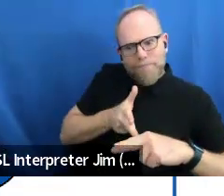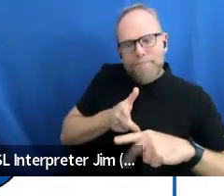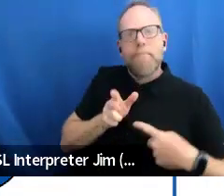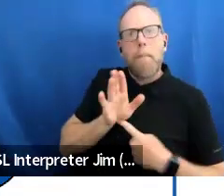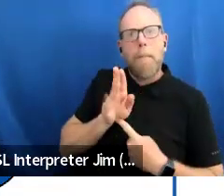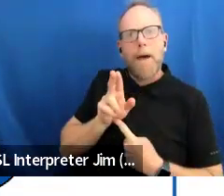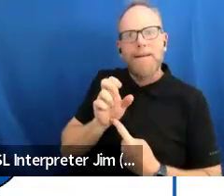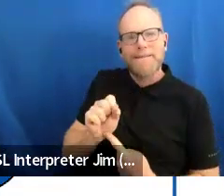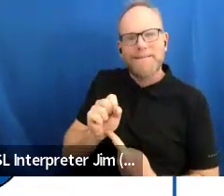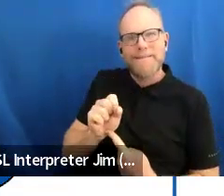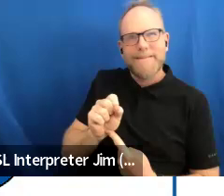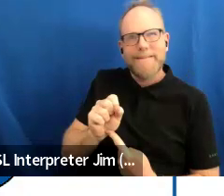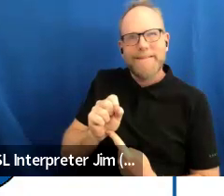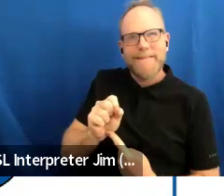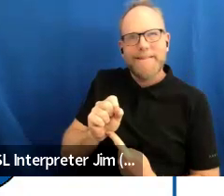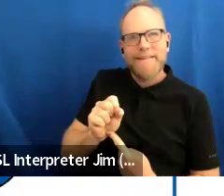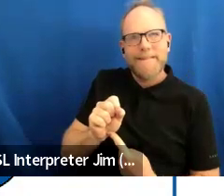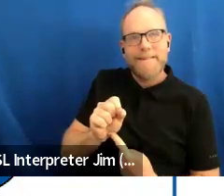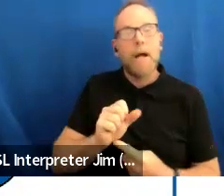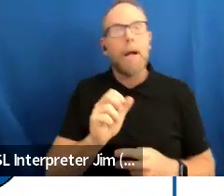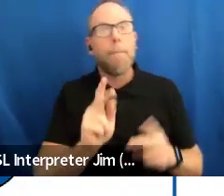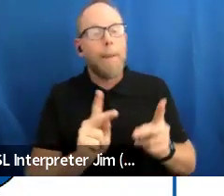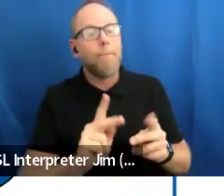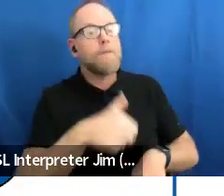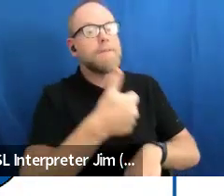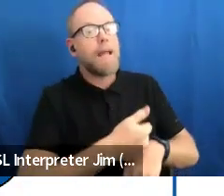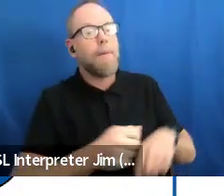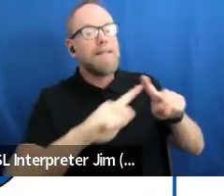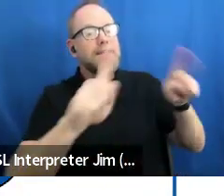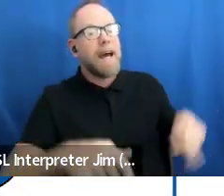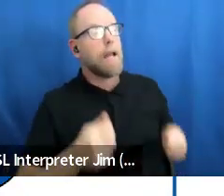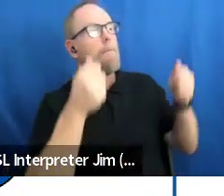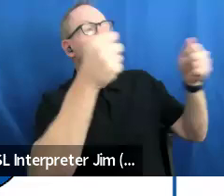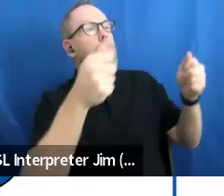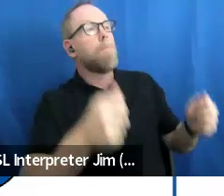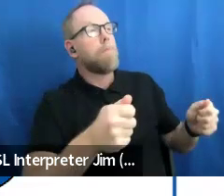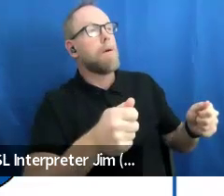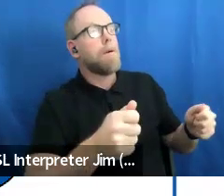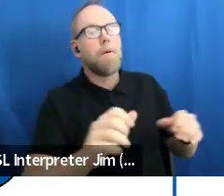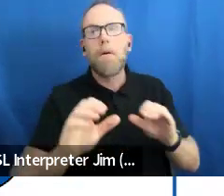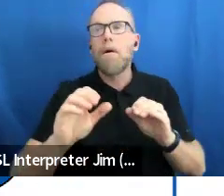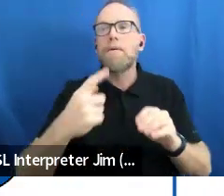the windshield wipers about like no taxation without representation.